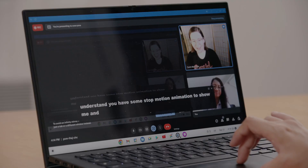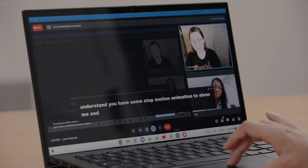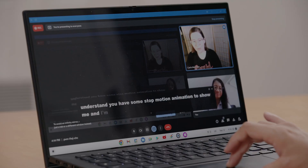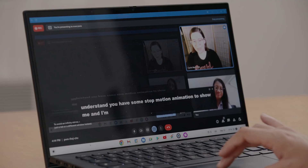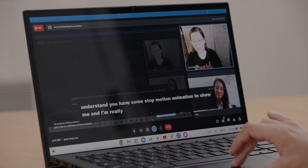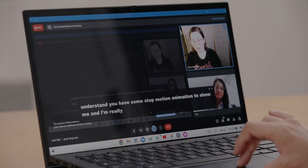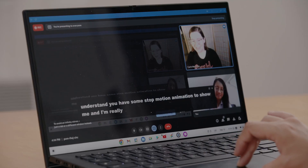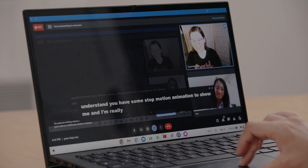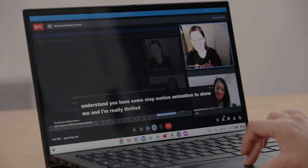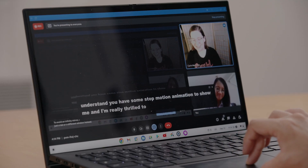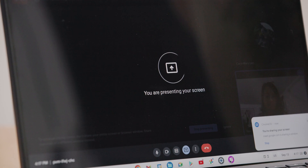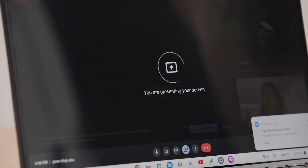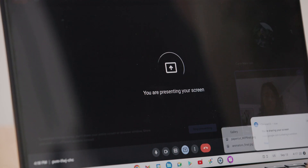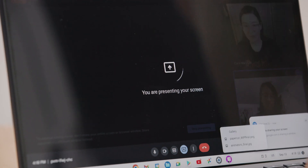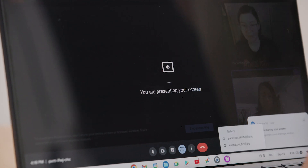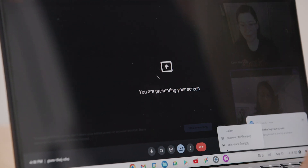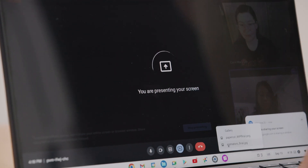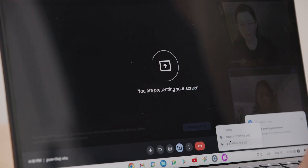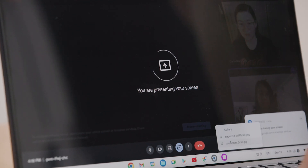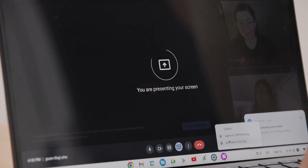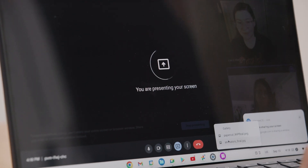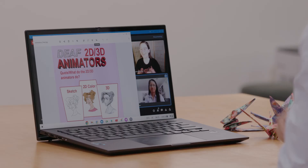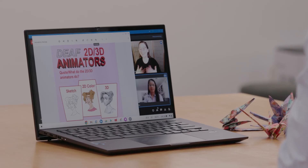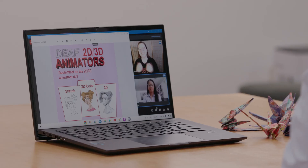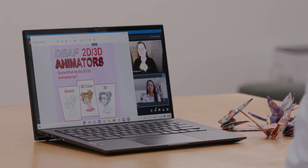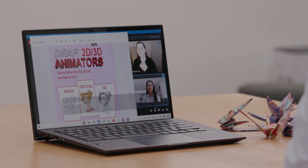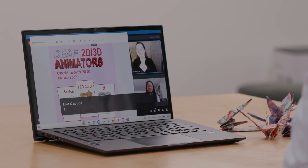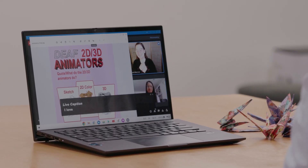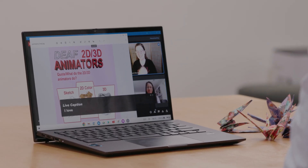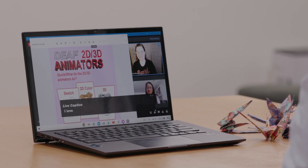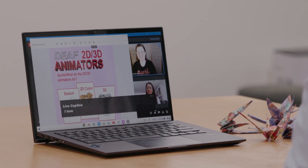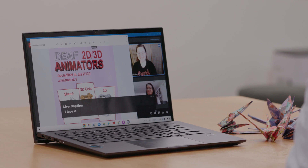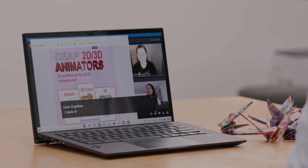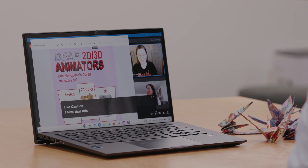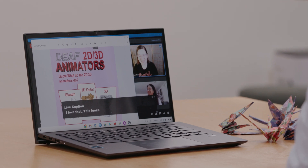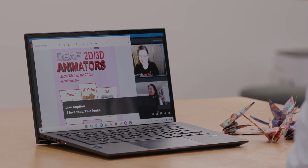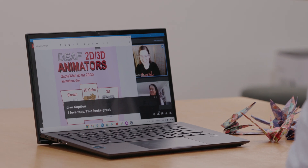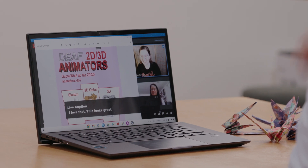I'm really thrilled to see it. I love it! This looks great.